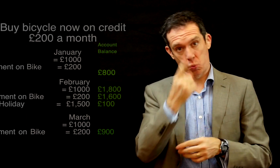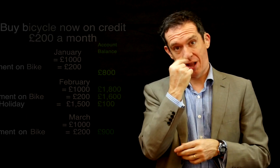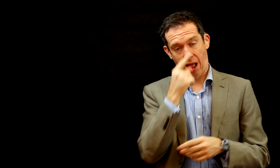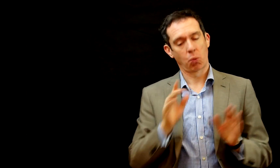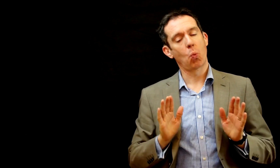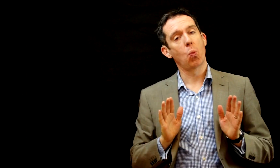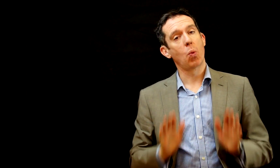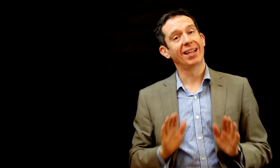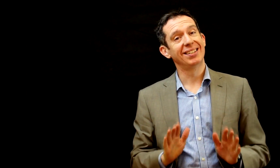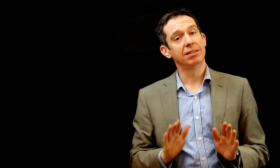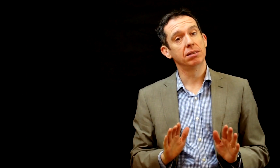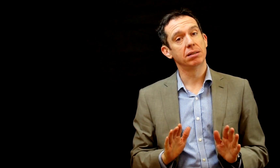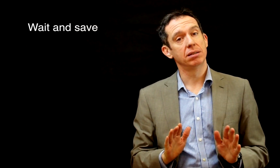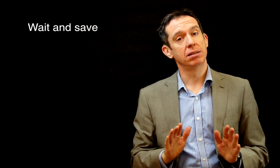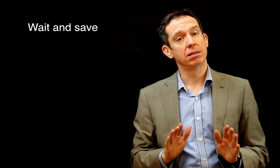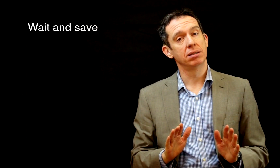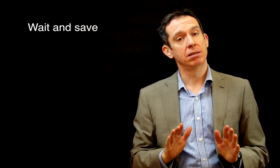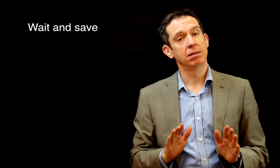Or you can wait…